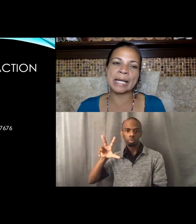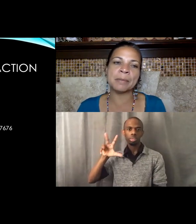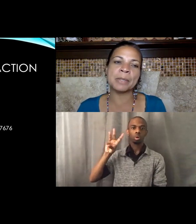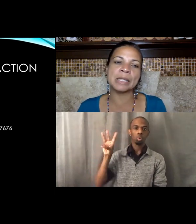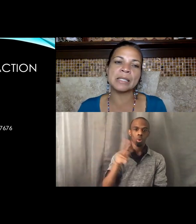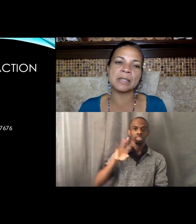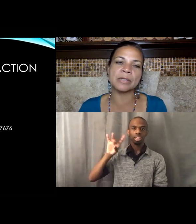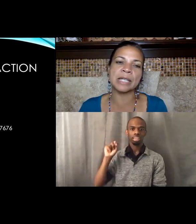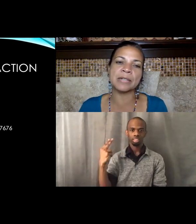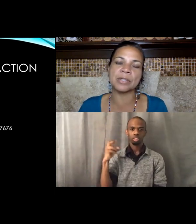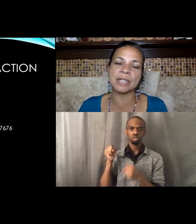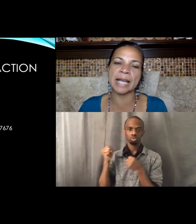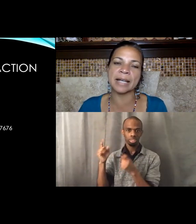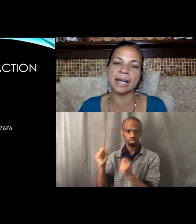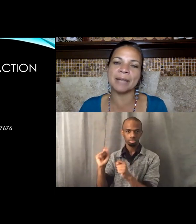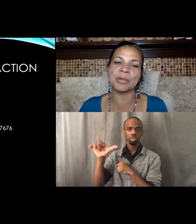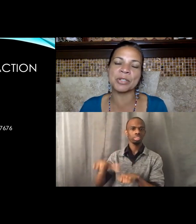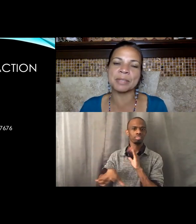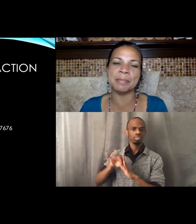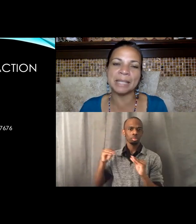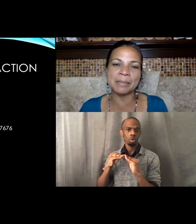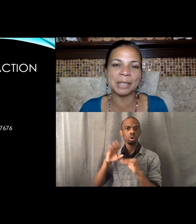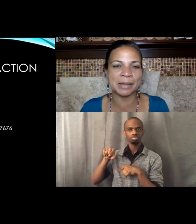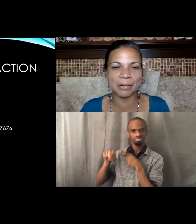at endpoliceassociations.com or just meet me there.